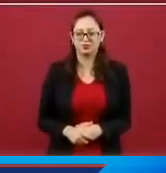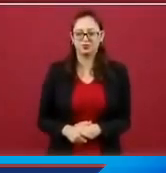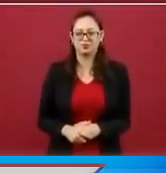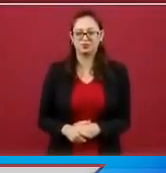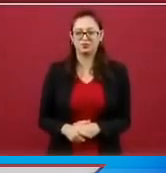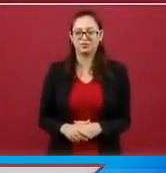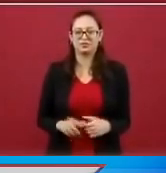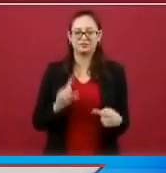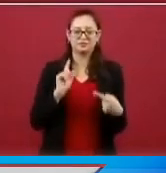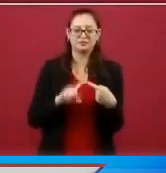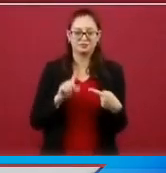6: Corruption in the Government